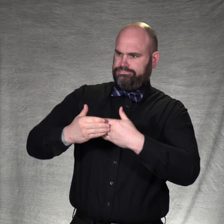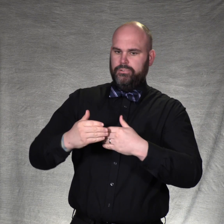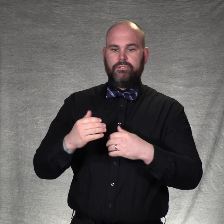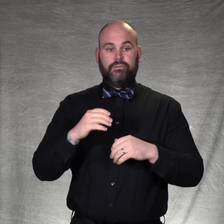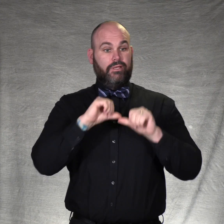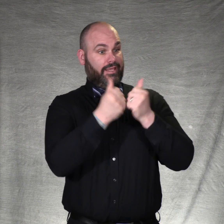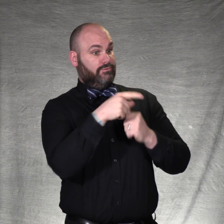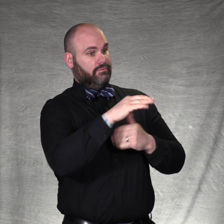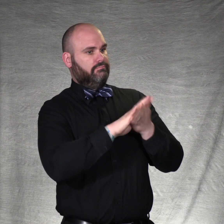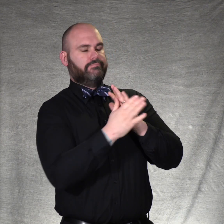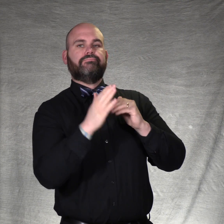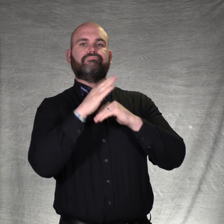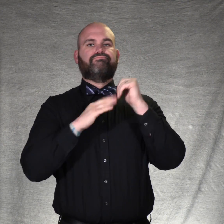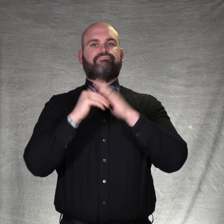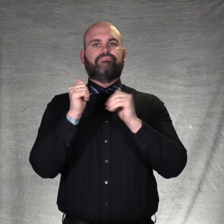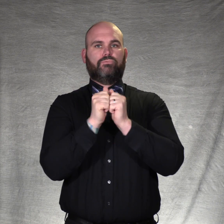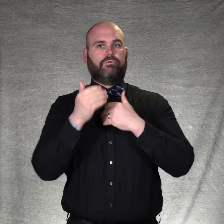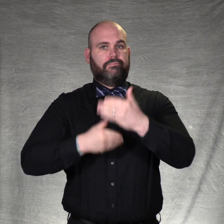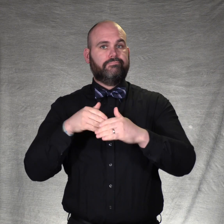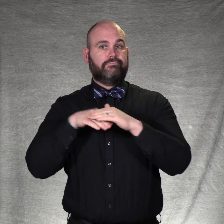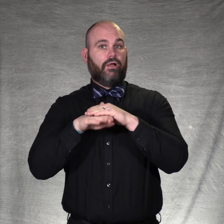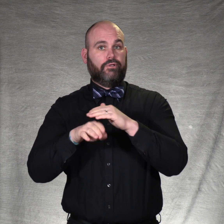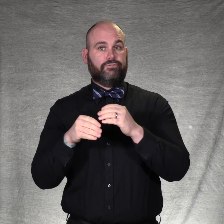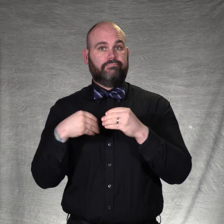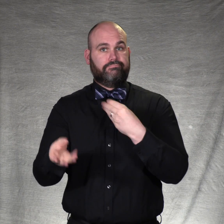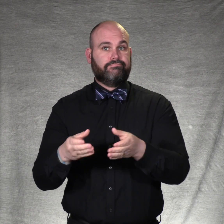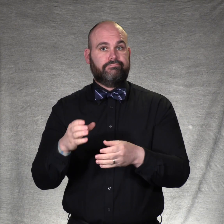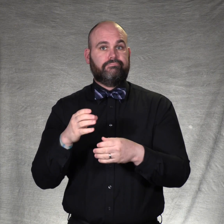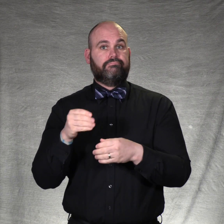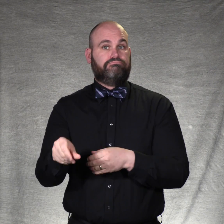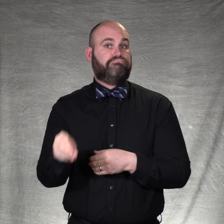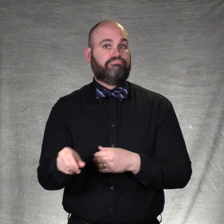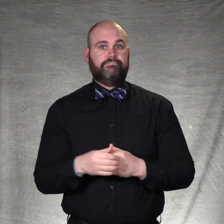and give agencies time to work the cost of accommodations into their budget.